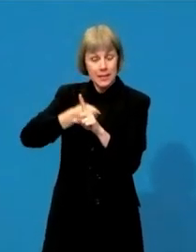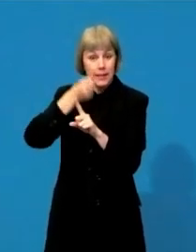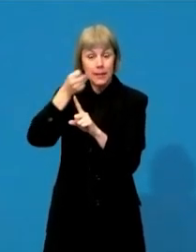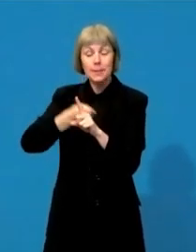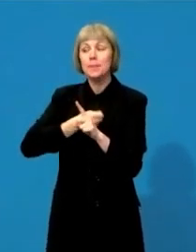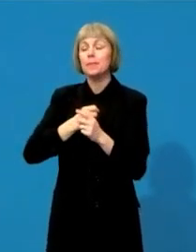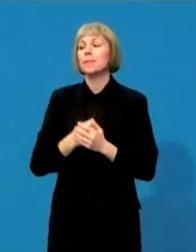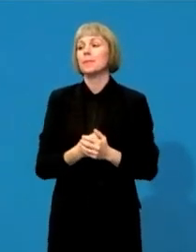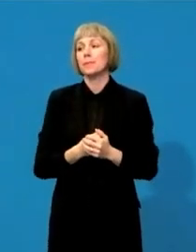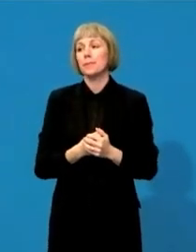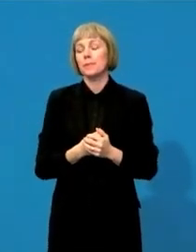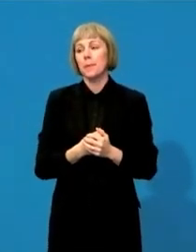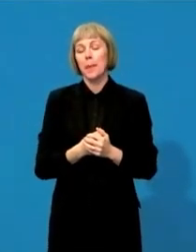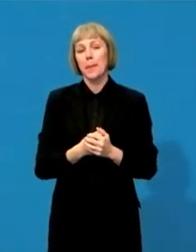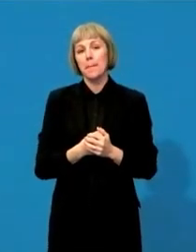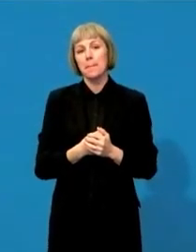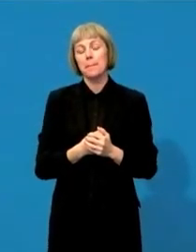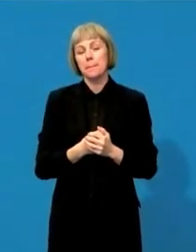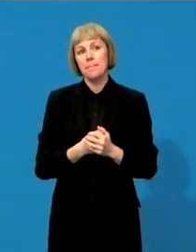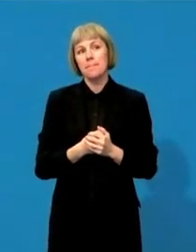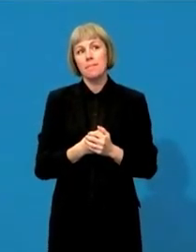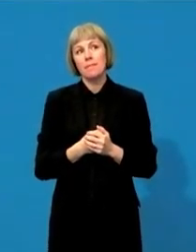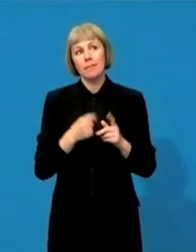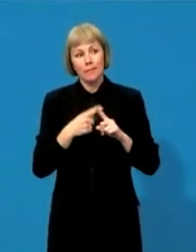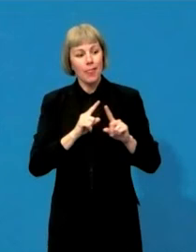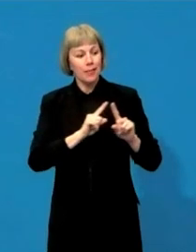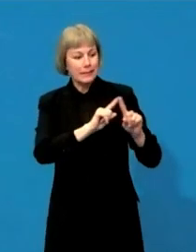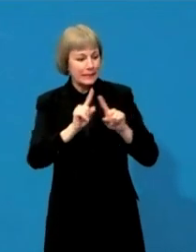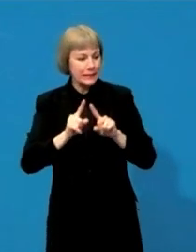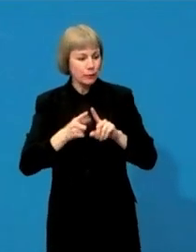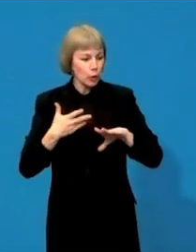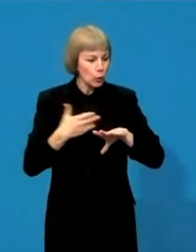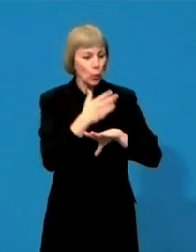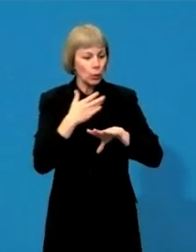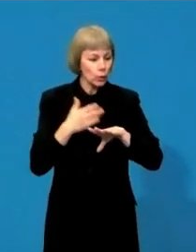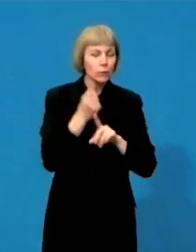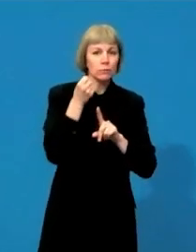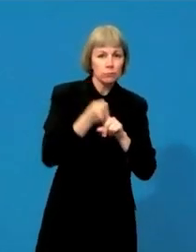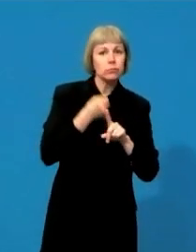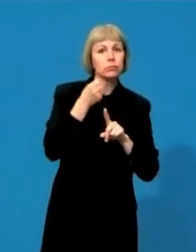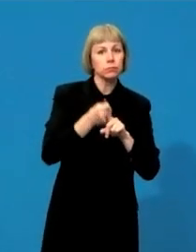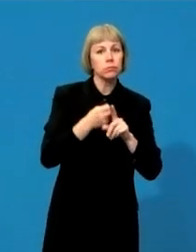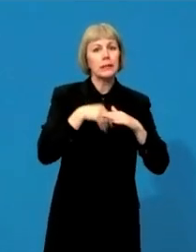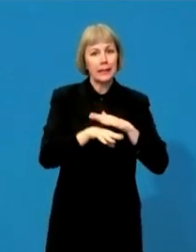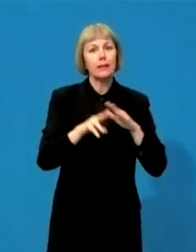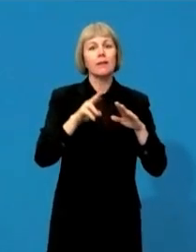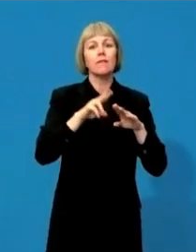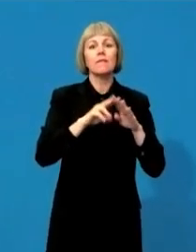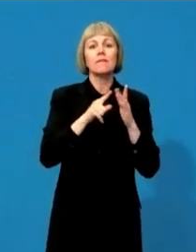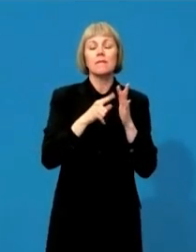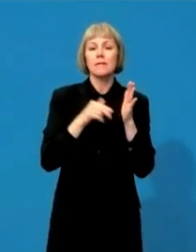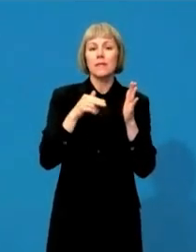work that has happened in the Fitzroy Valley to challenge and to find another way to